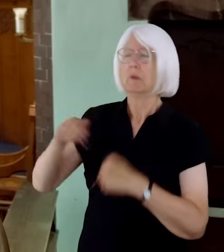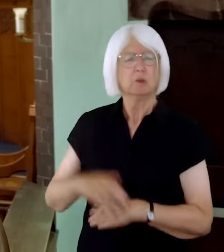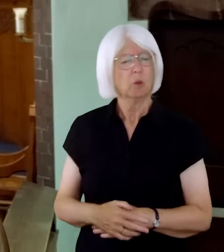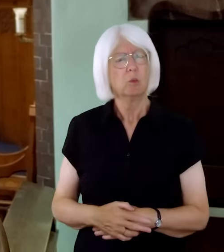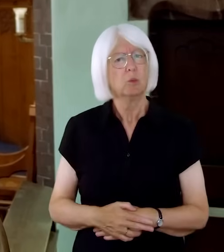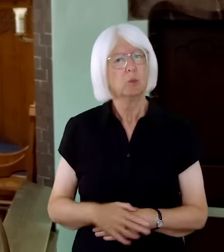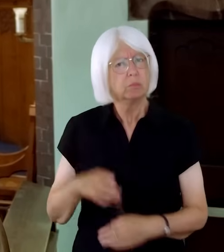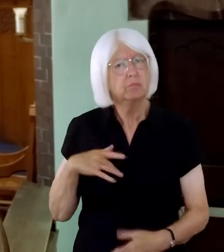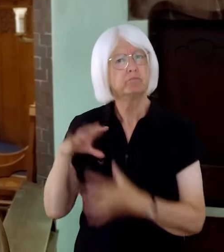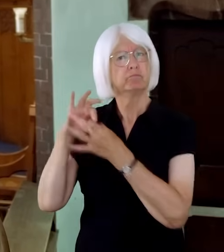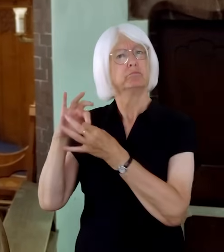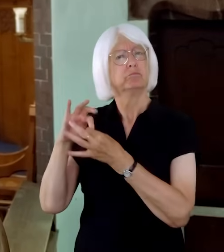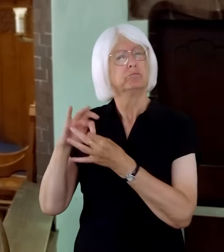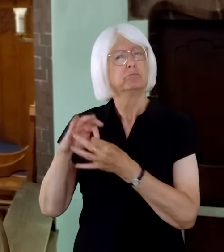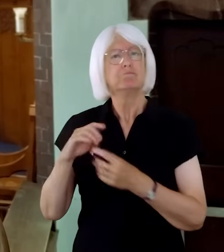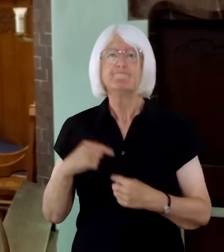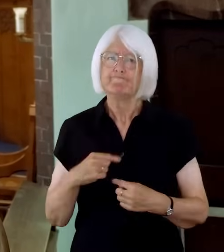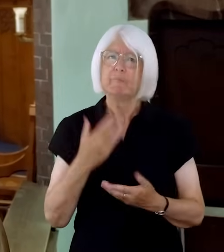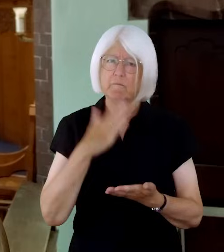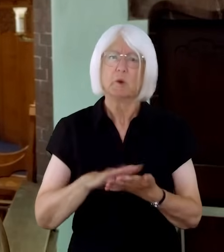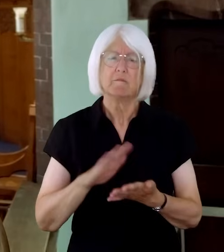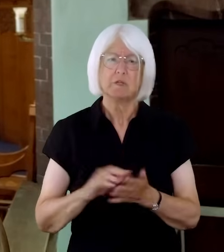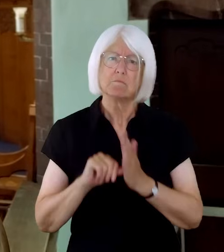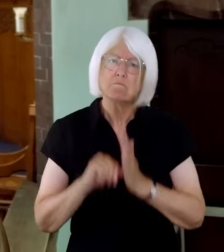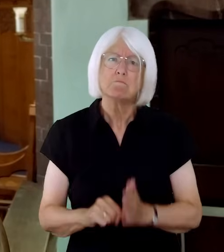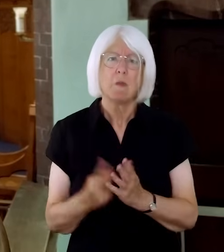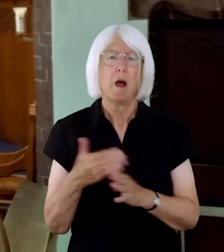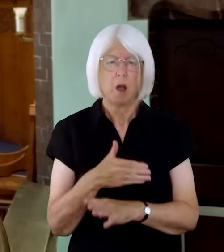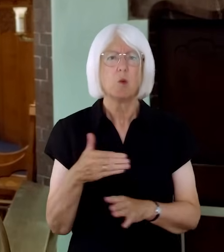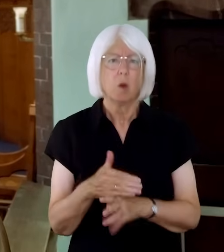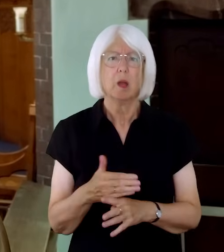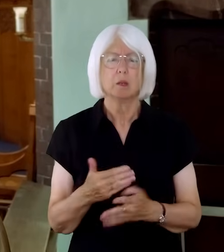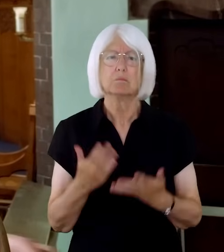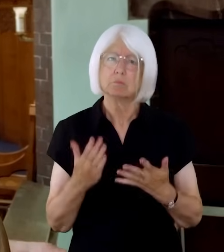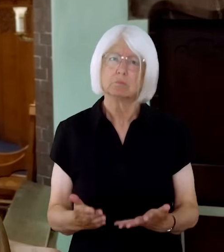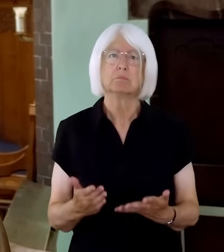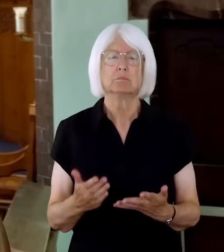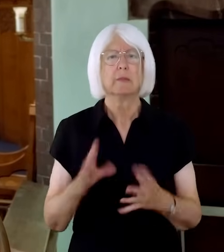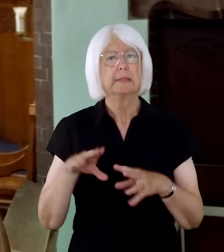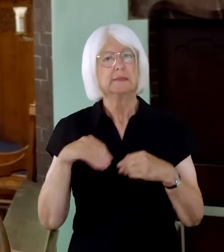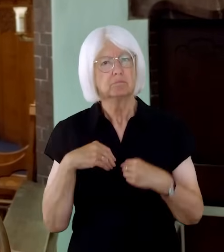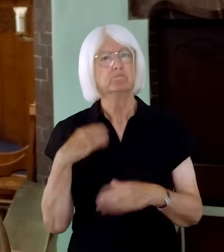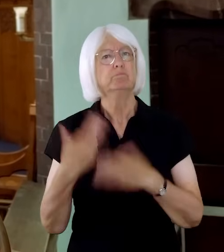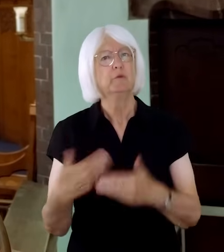To forgive is hard work, but it is the way of the disciple of Christ.